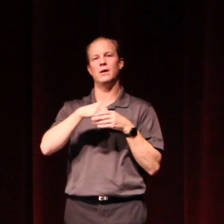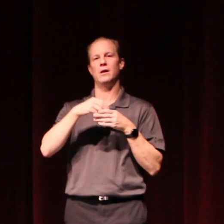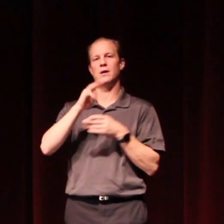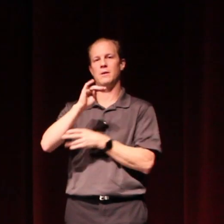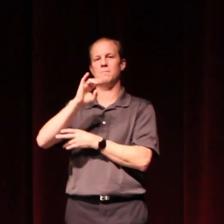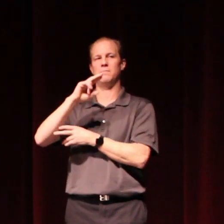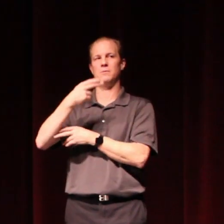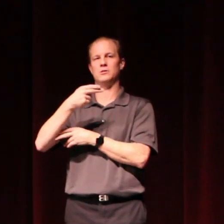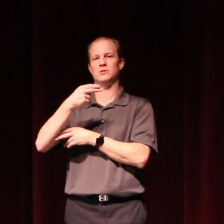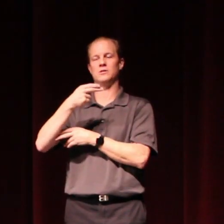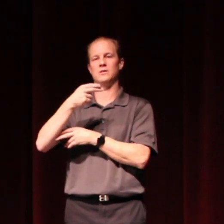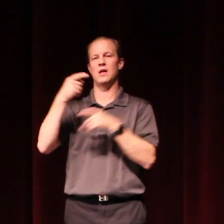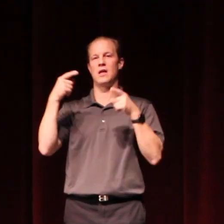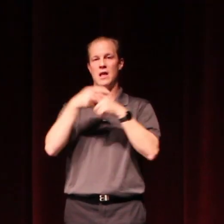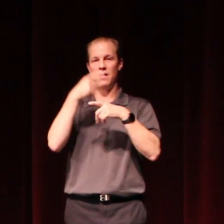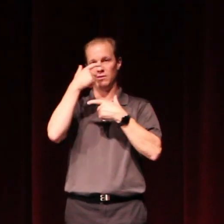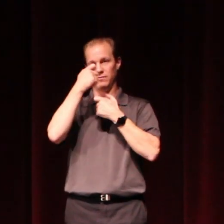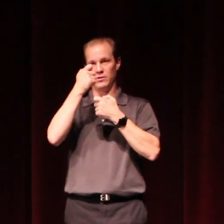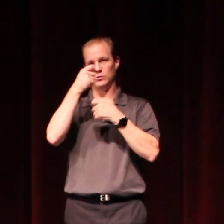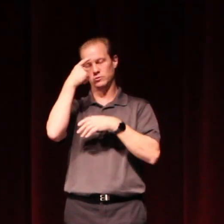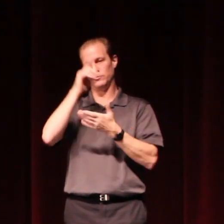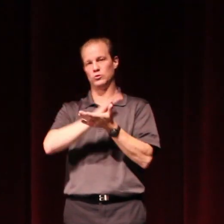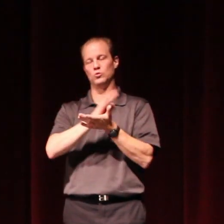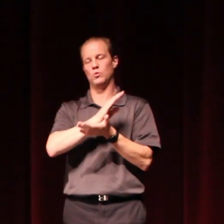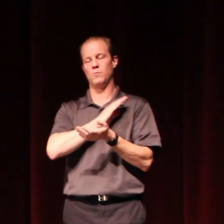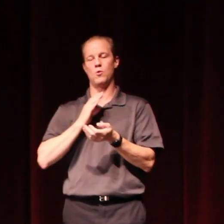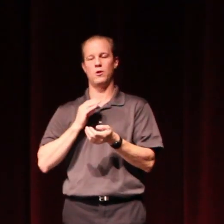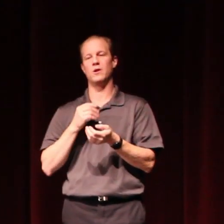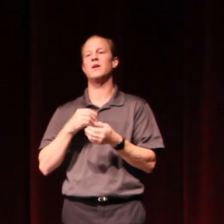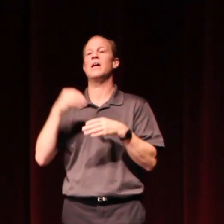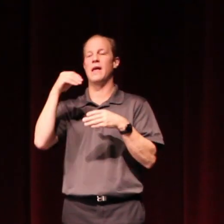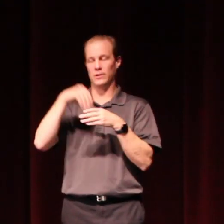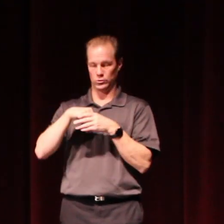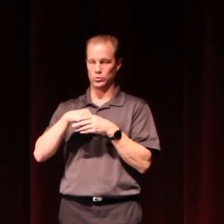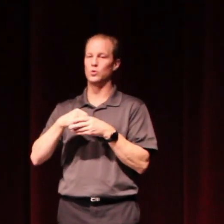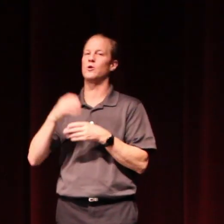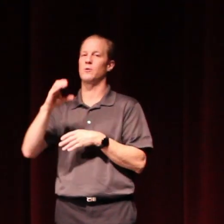for schoolboard service including community community college Boards of Trustees refers